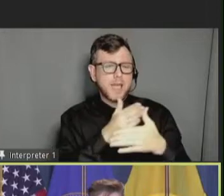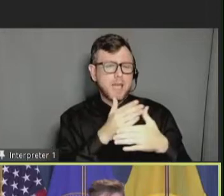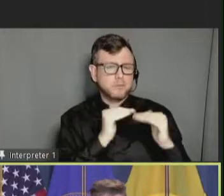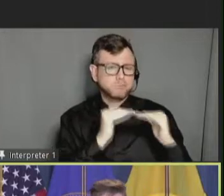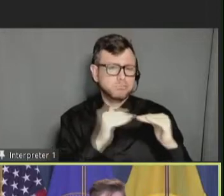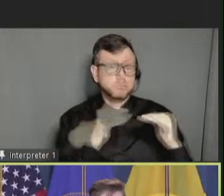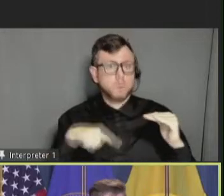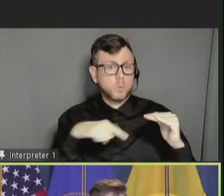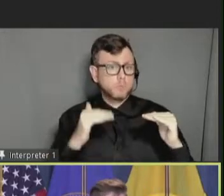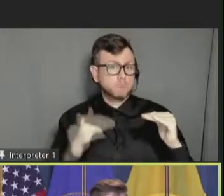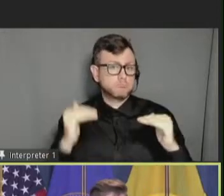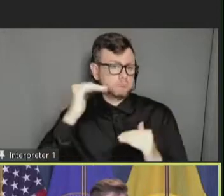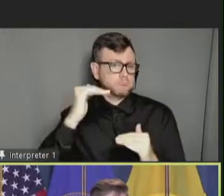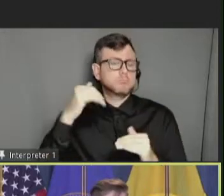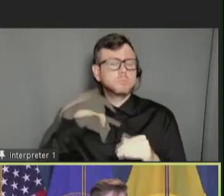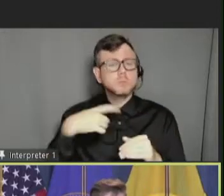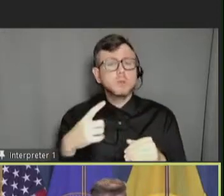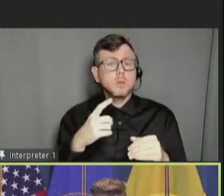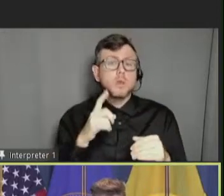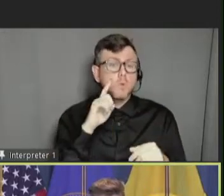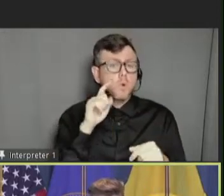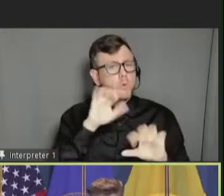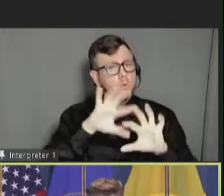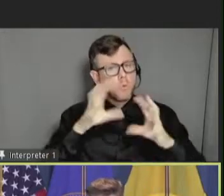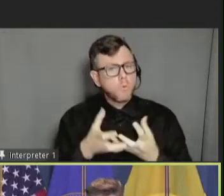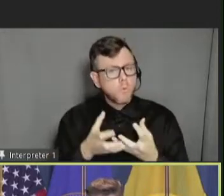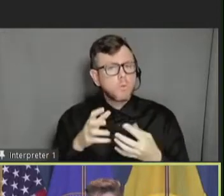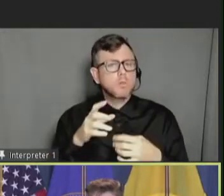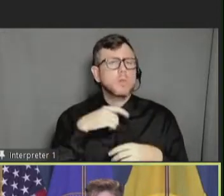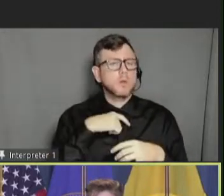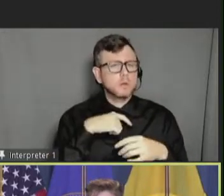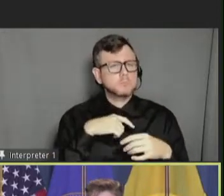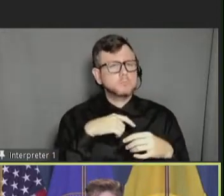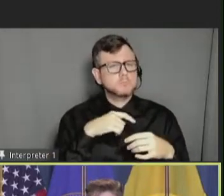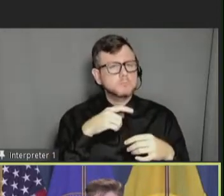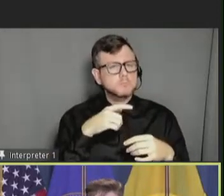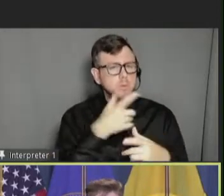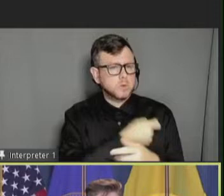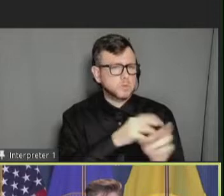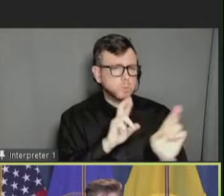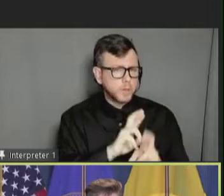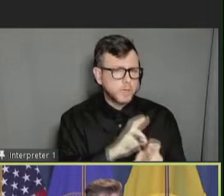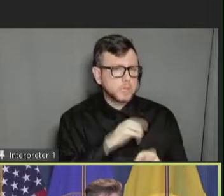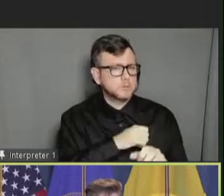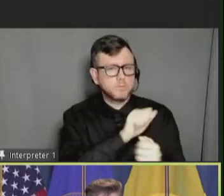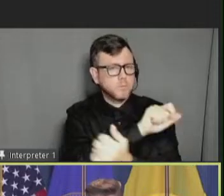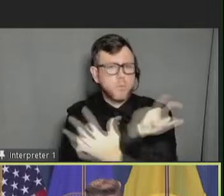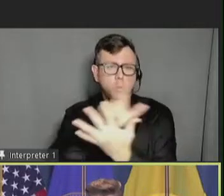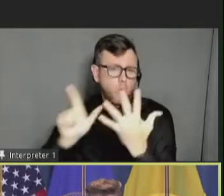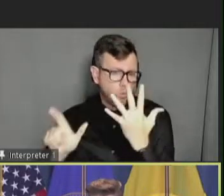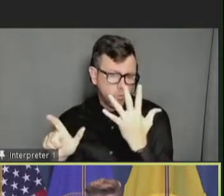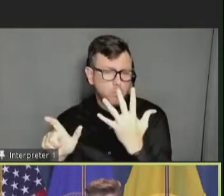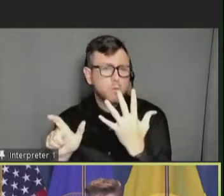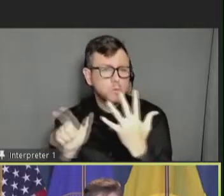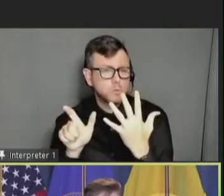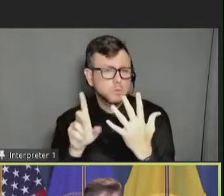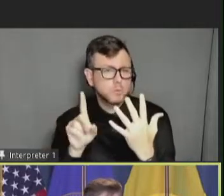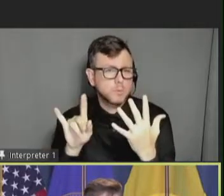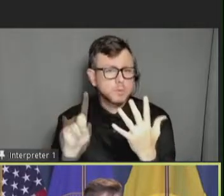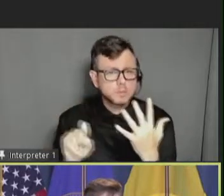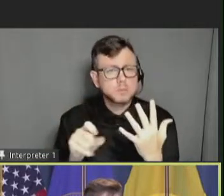overall immunization readiness and across domains. The U.S. performs best in domain two, regulation,